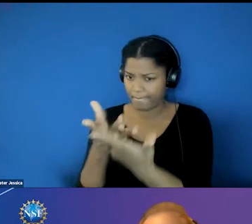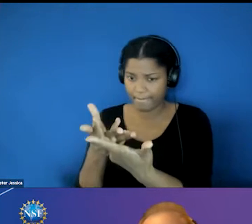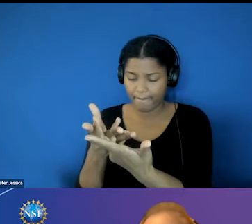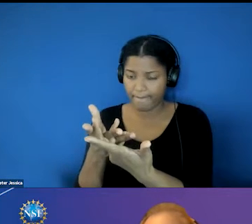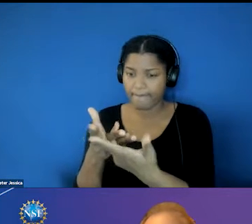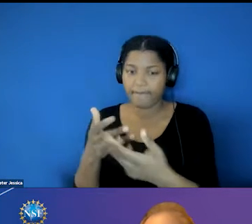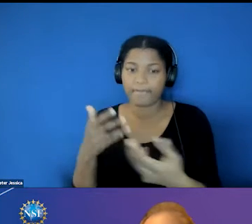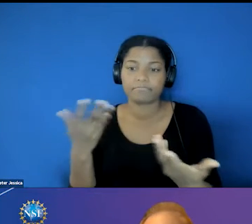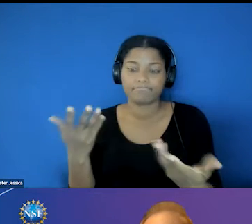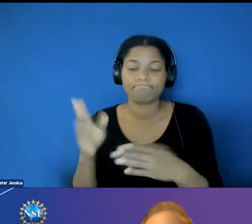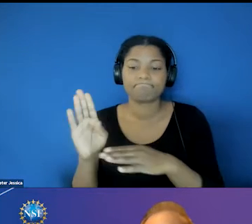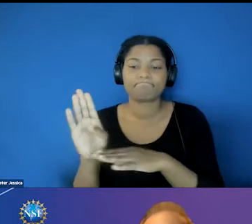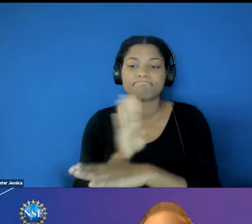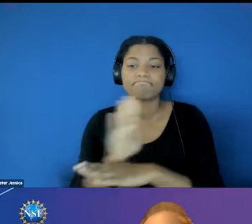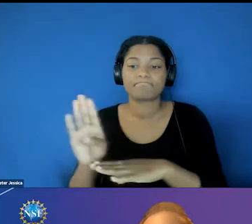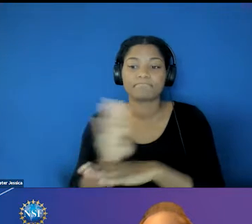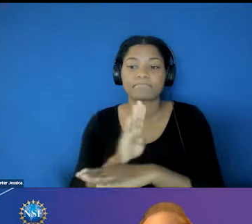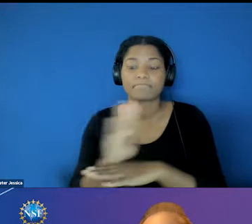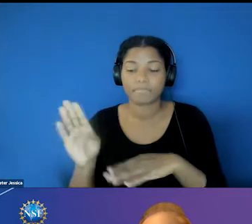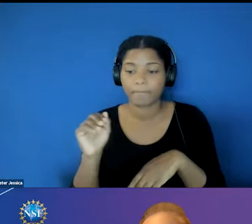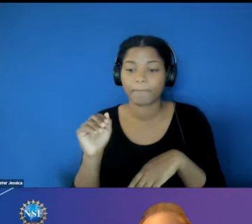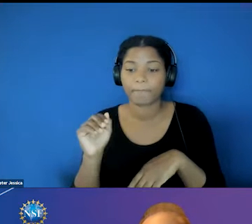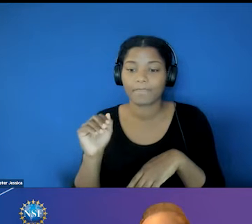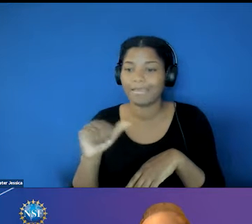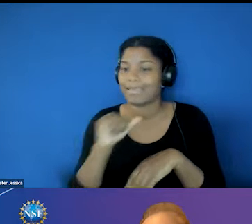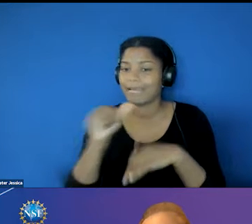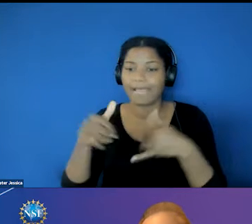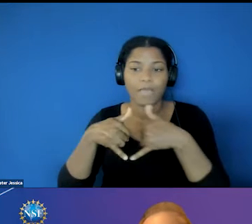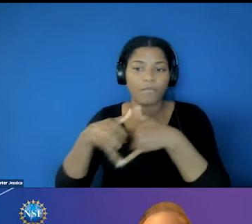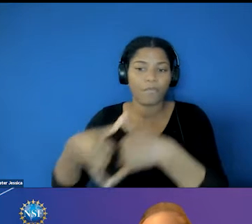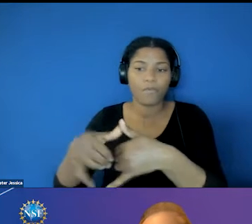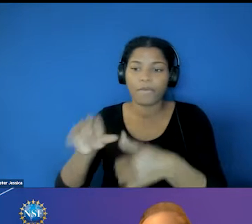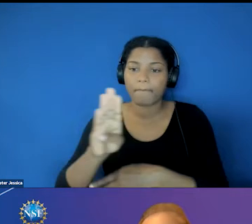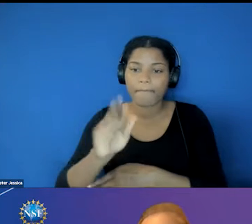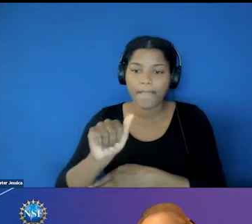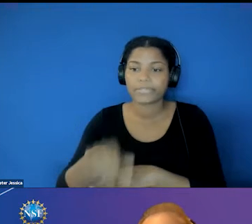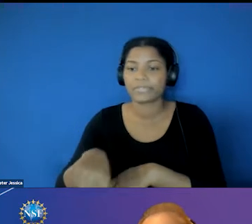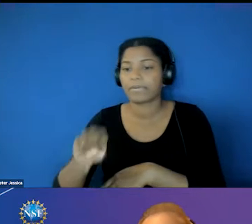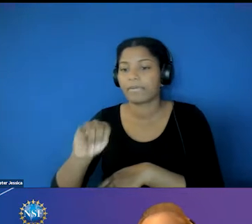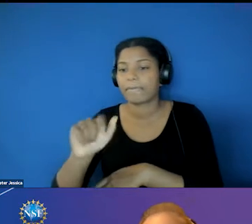institutions that do not award associates, bachelor's, master's degrees, and, or PhDs,